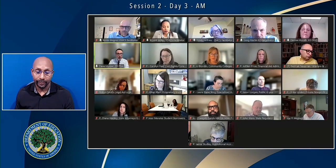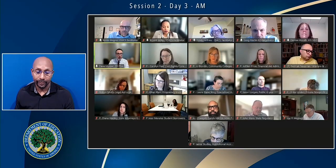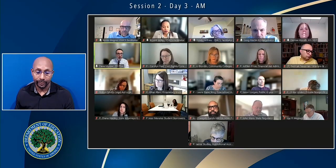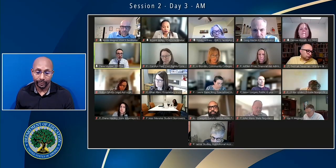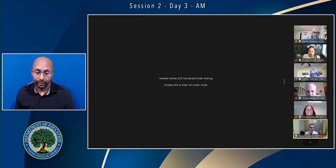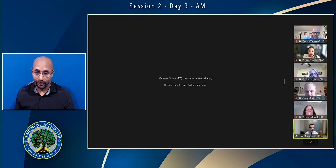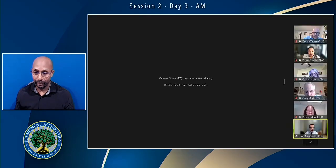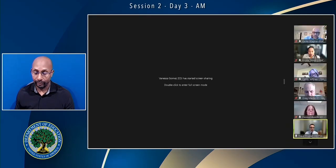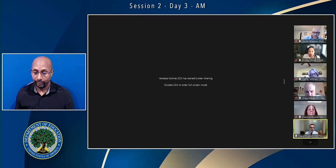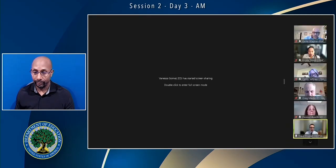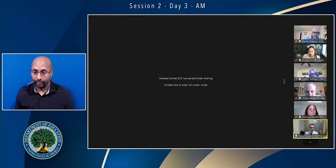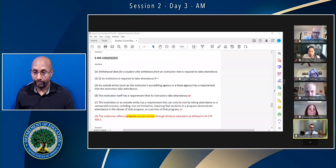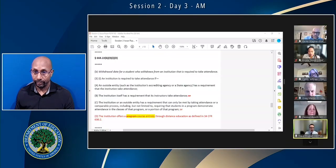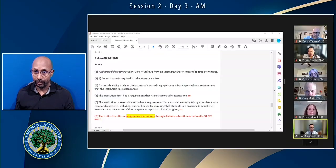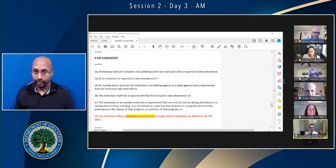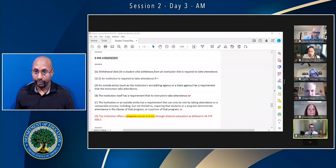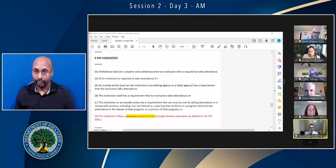In that case, Vanessa, I think we can move on to the next item.